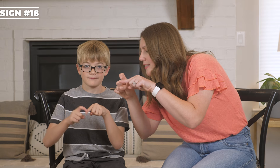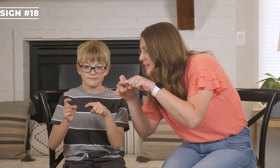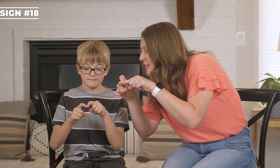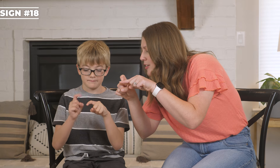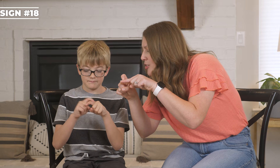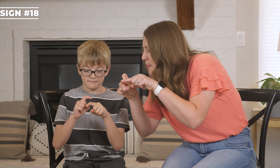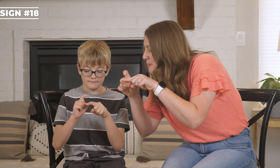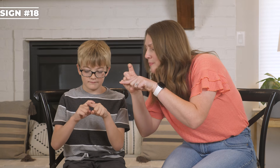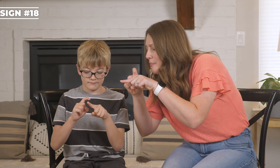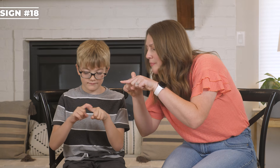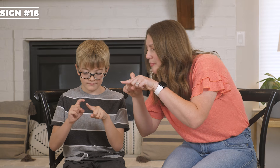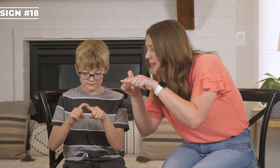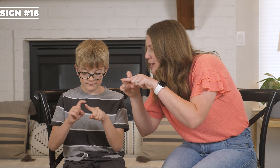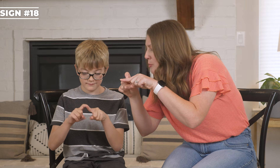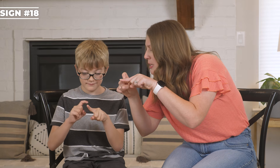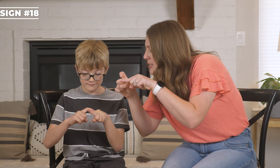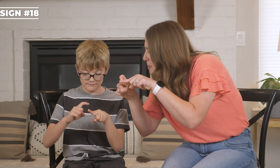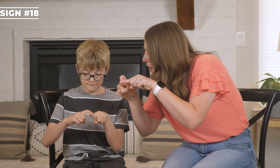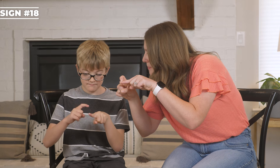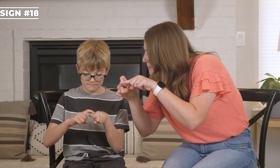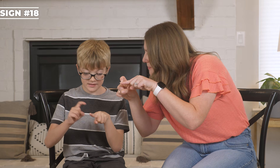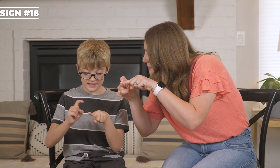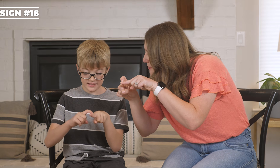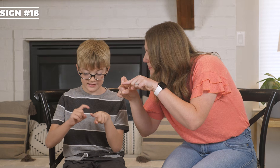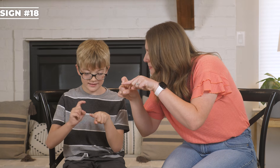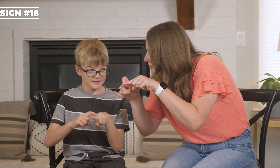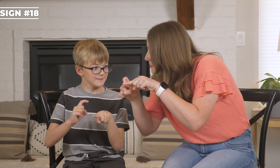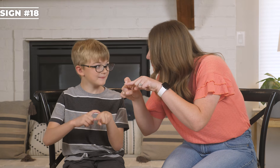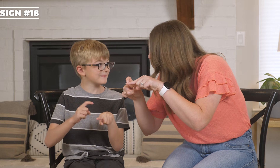Good job. Like little peas in a pod. Peas